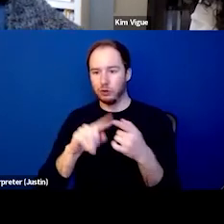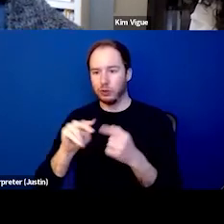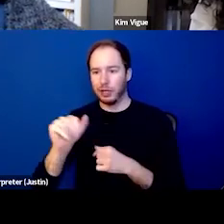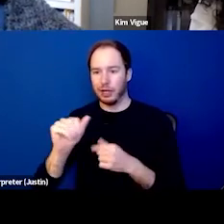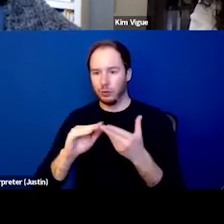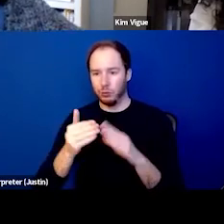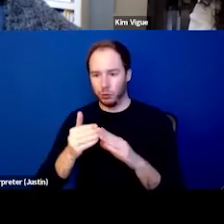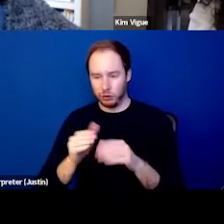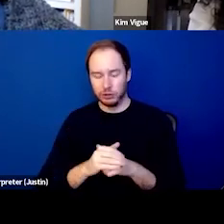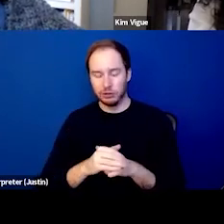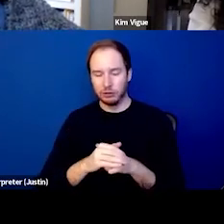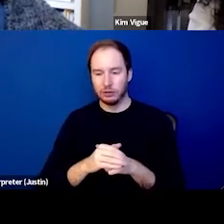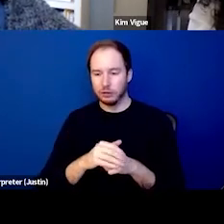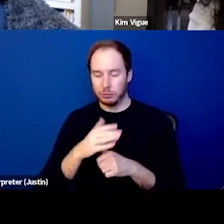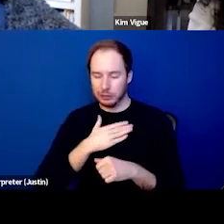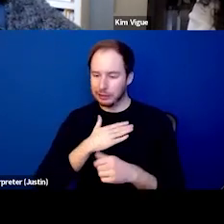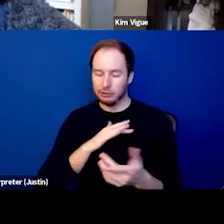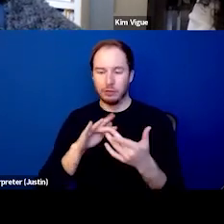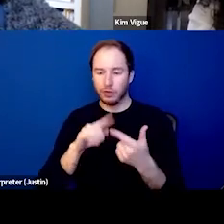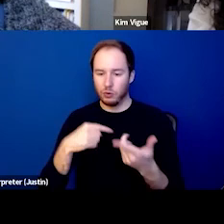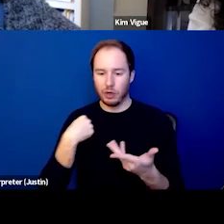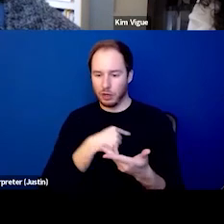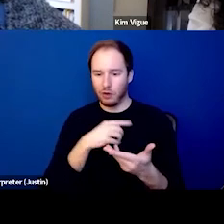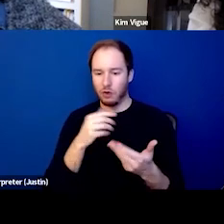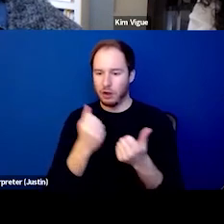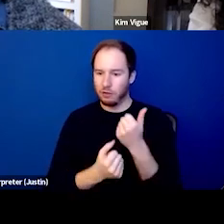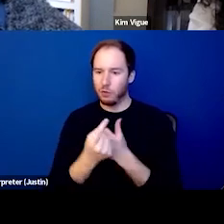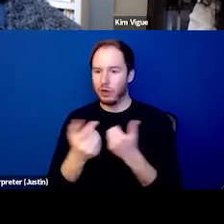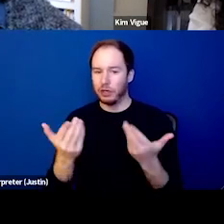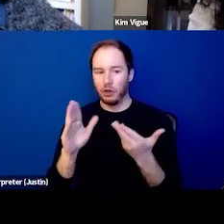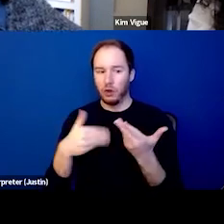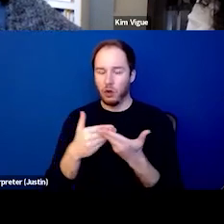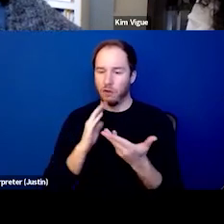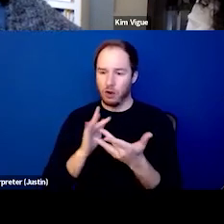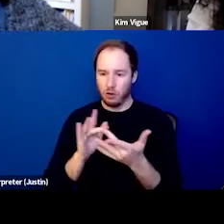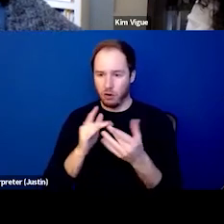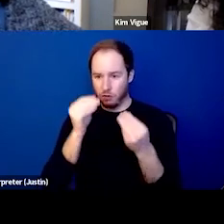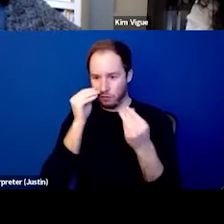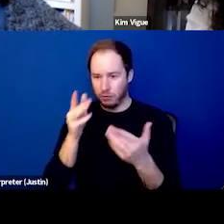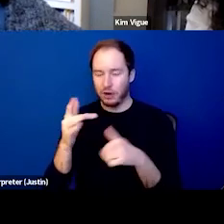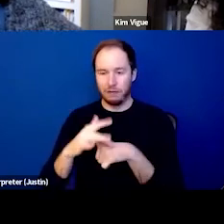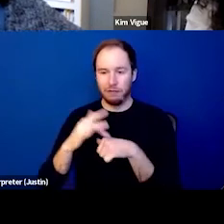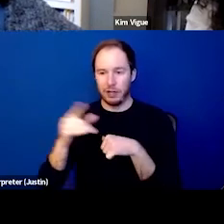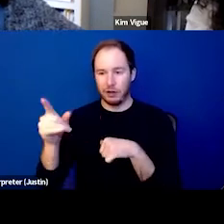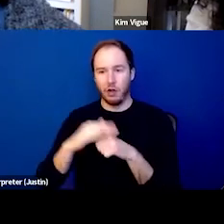So please don't hesitate to reach out to us. Everyone's contact information is available on the slides too.